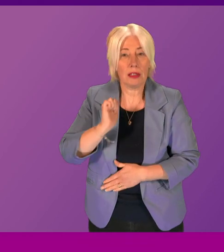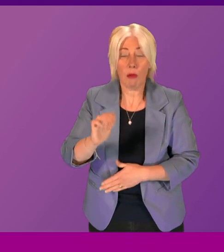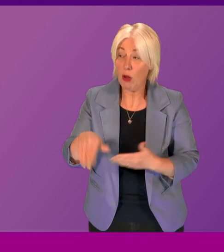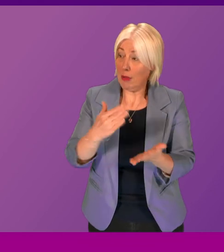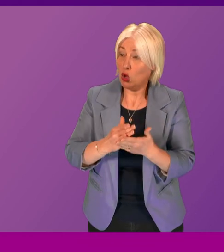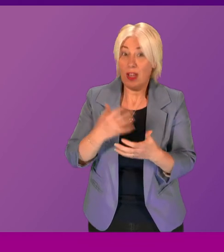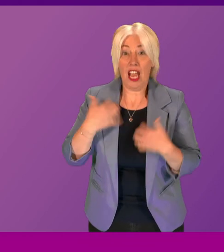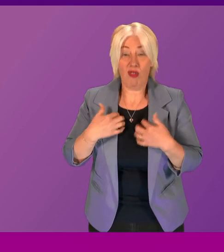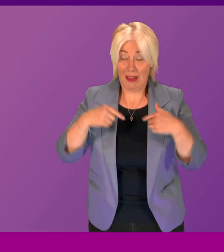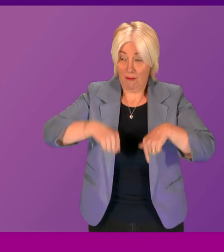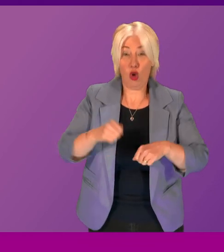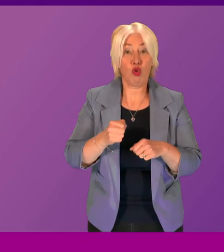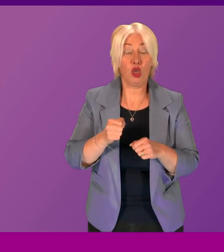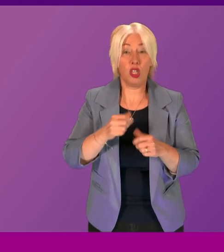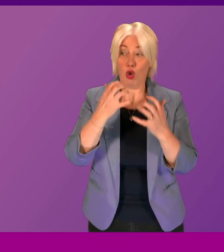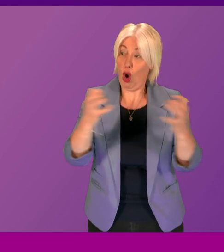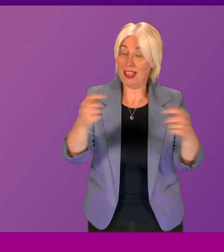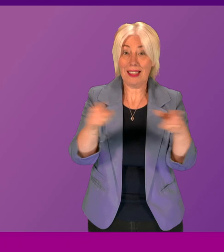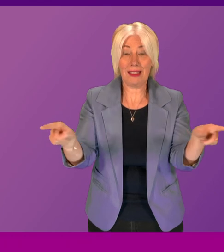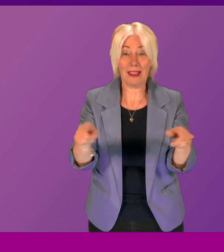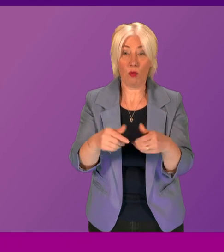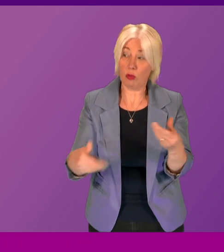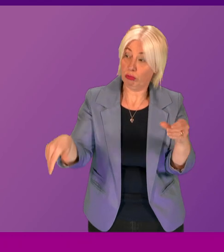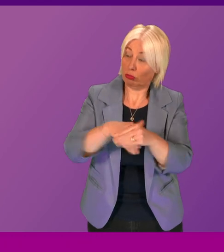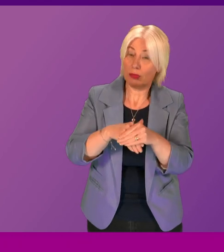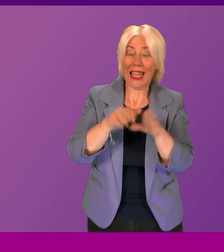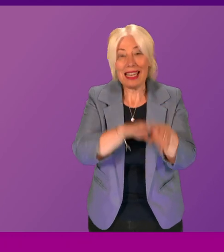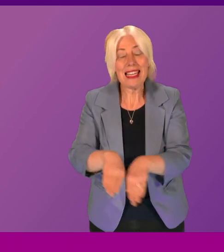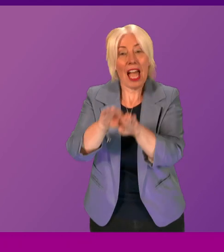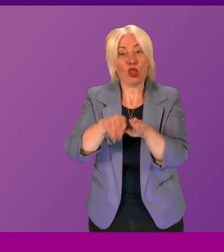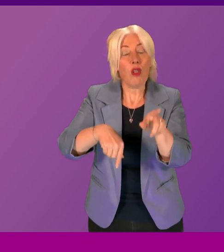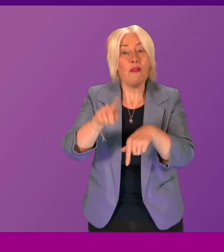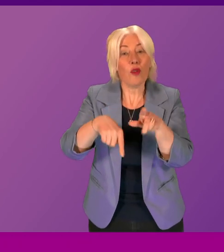We will continue to advocate for the inclusion of national football matches, such as qualifiers